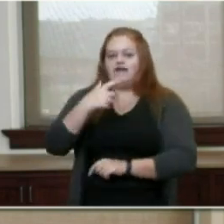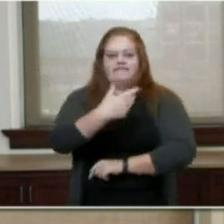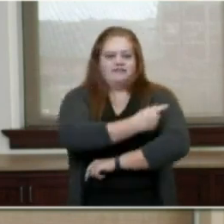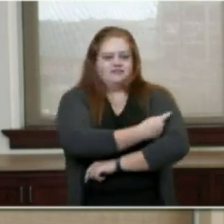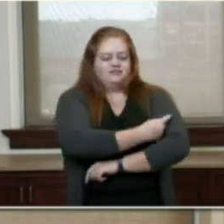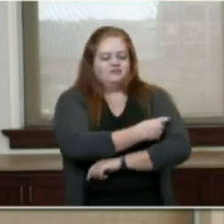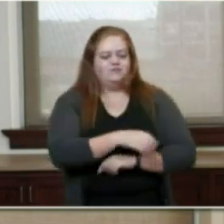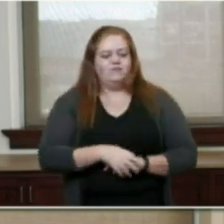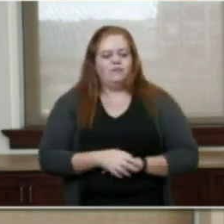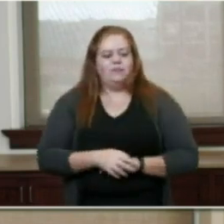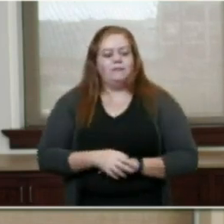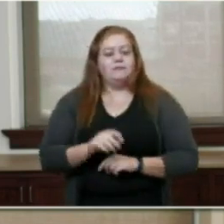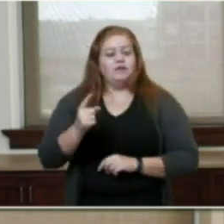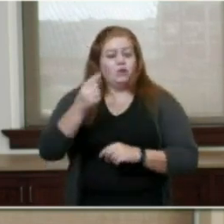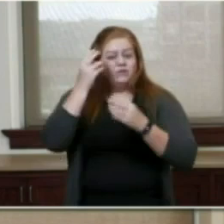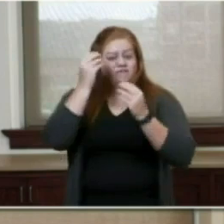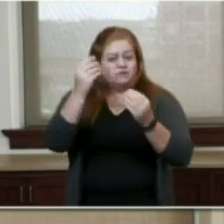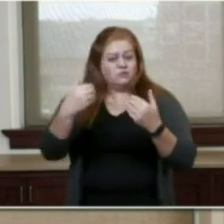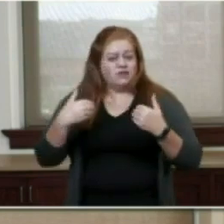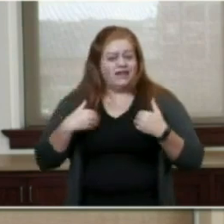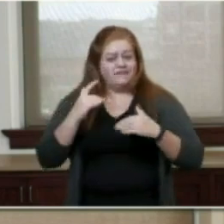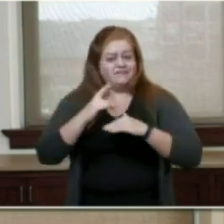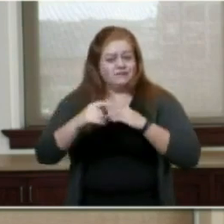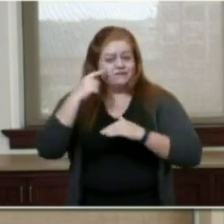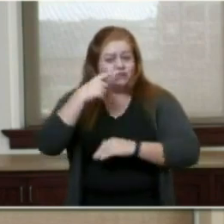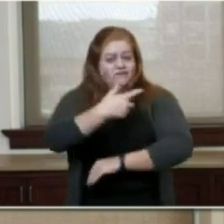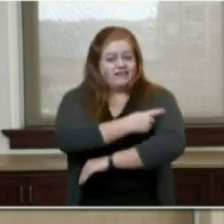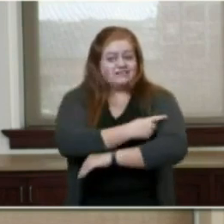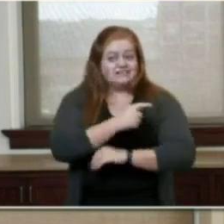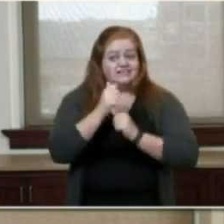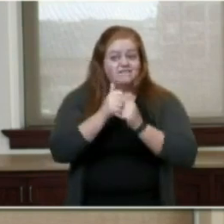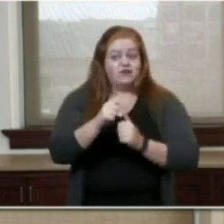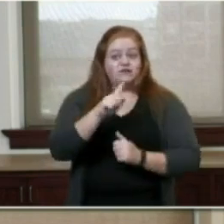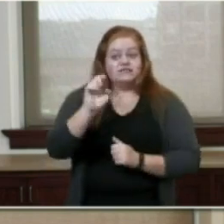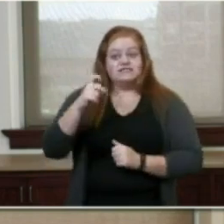data we have about vaccines is based on zip code and again we're still working